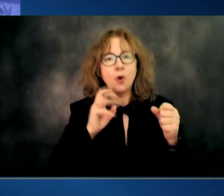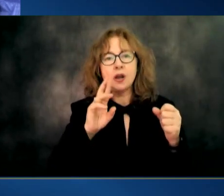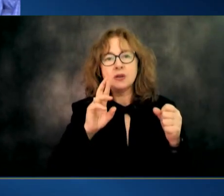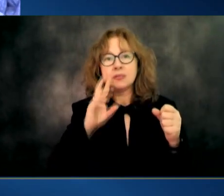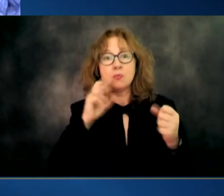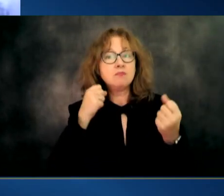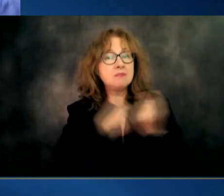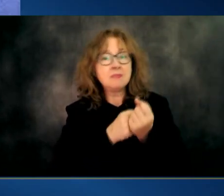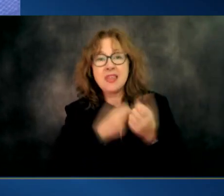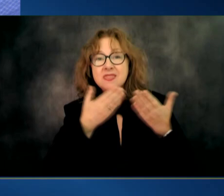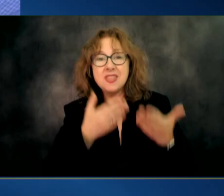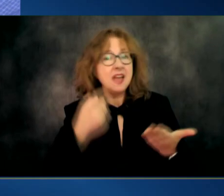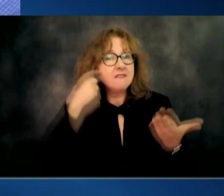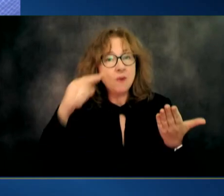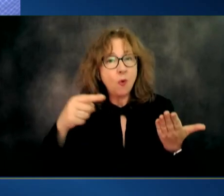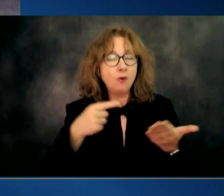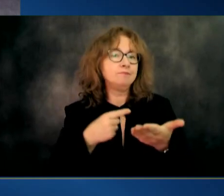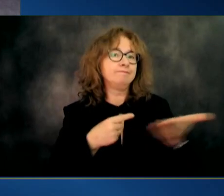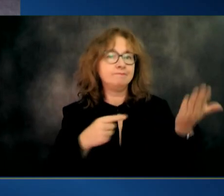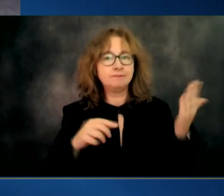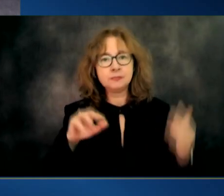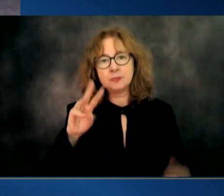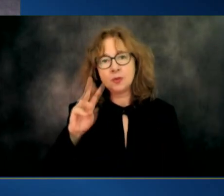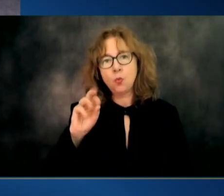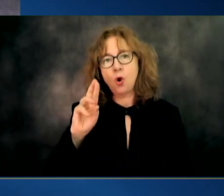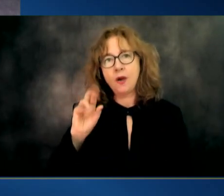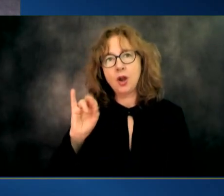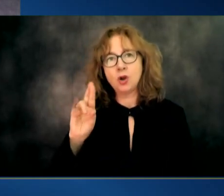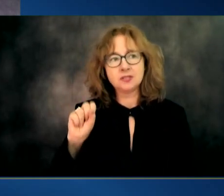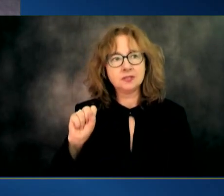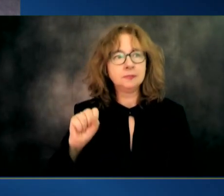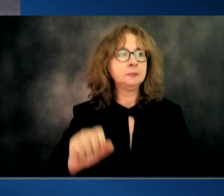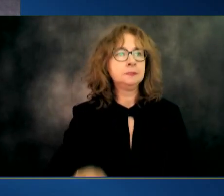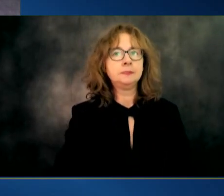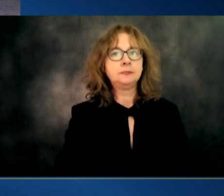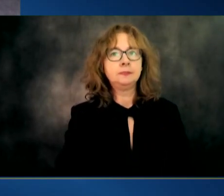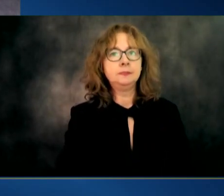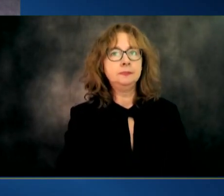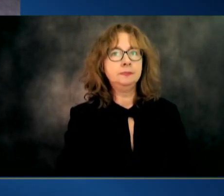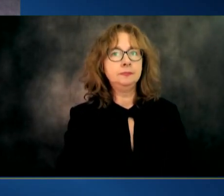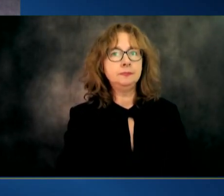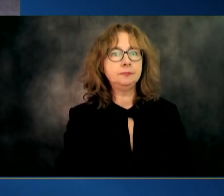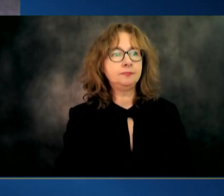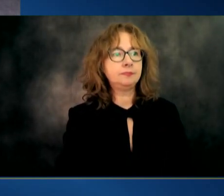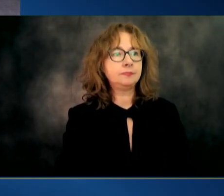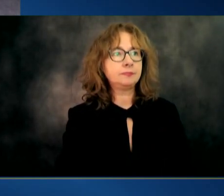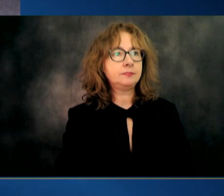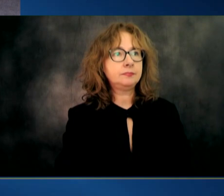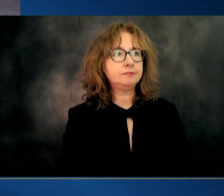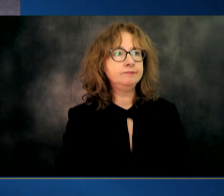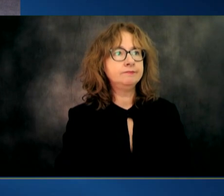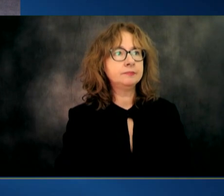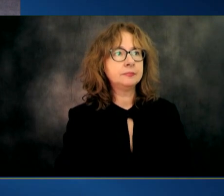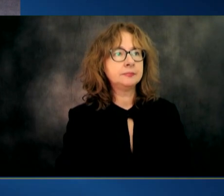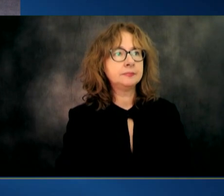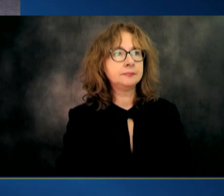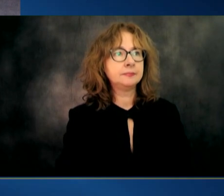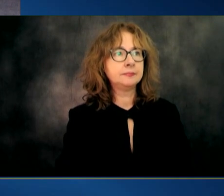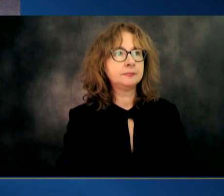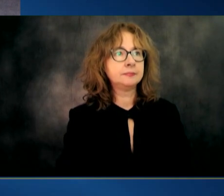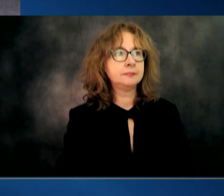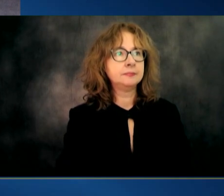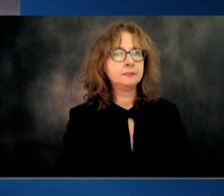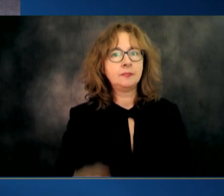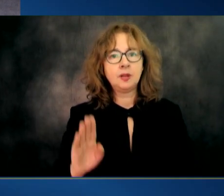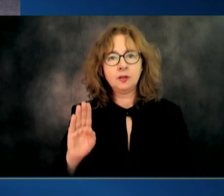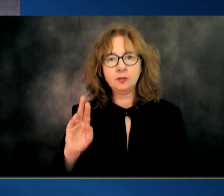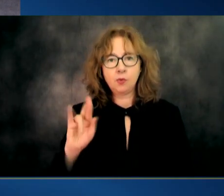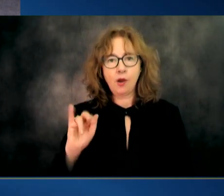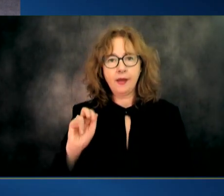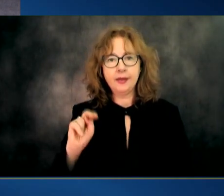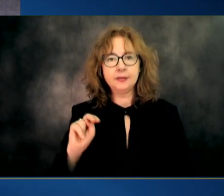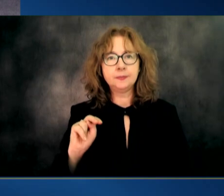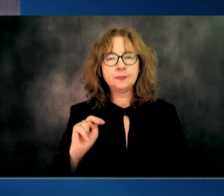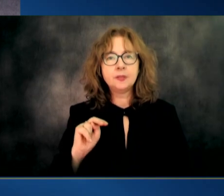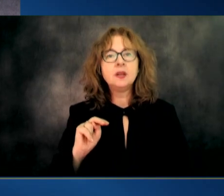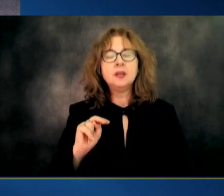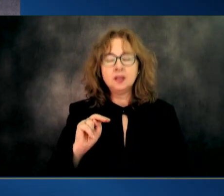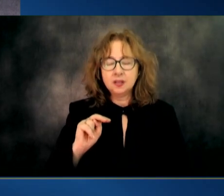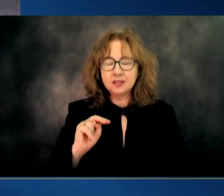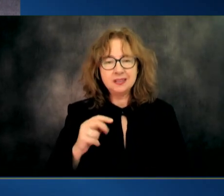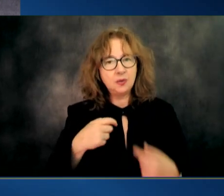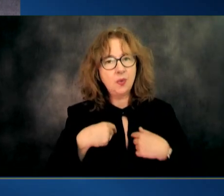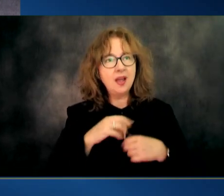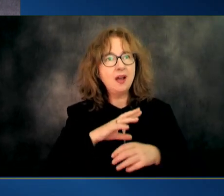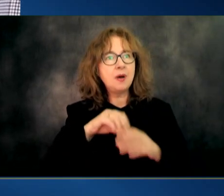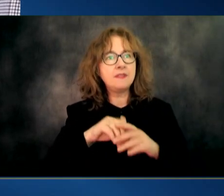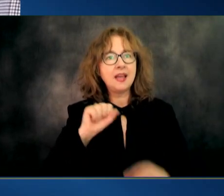Brian Dixon: As we -- as I mentioned, we're part of the SCDC program in Indiana, and those